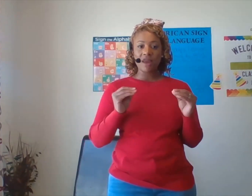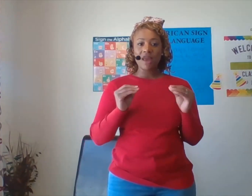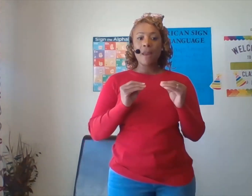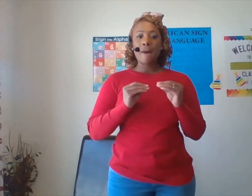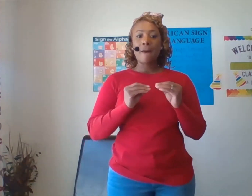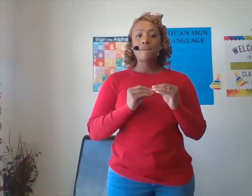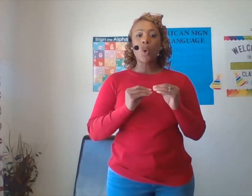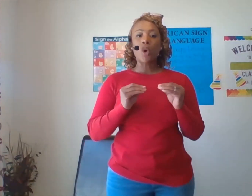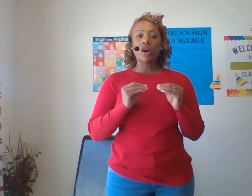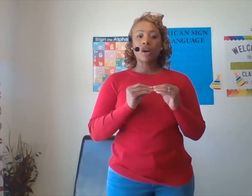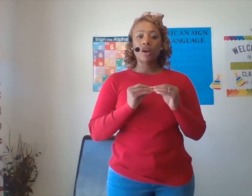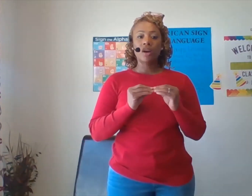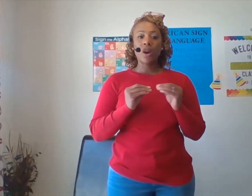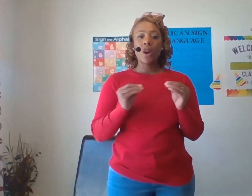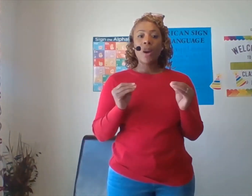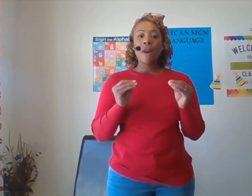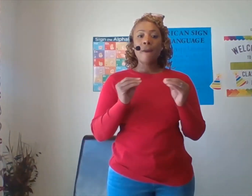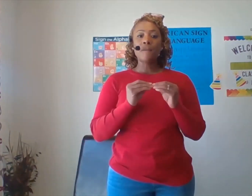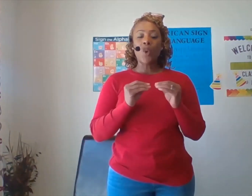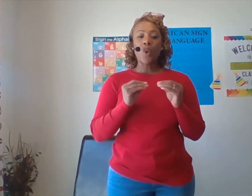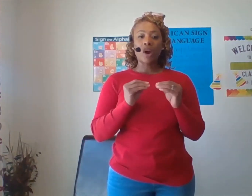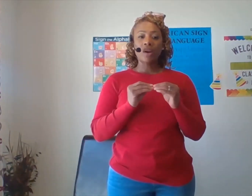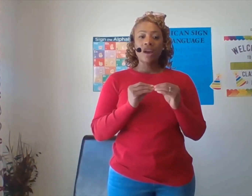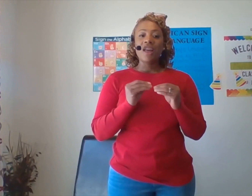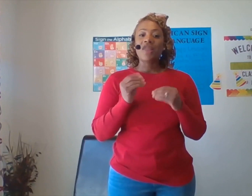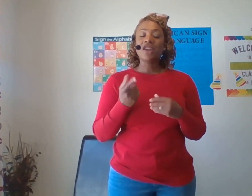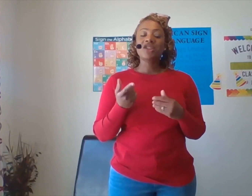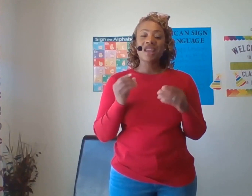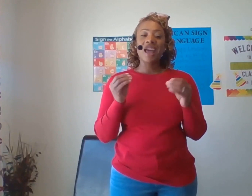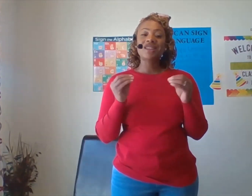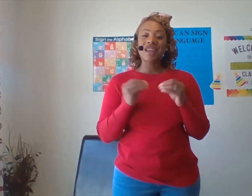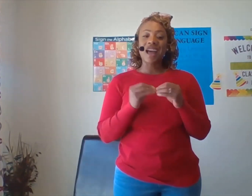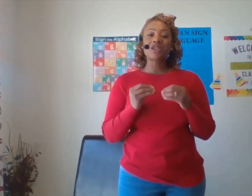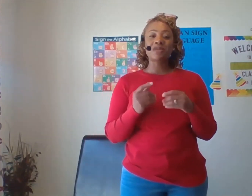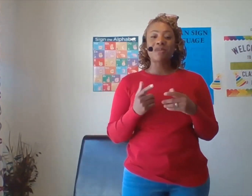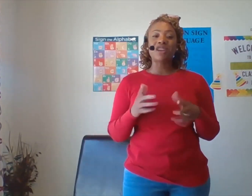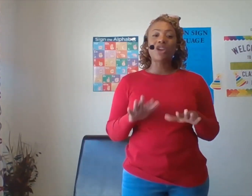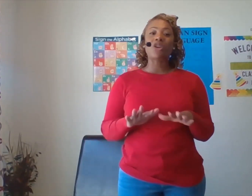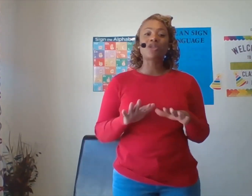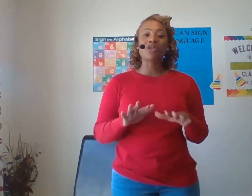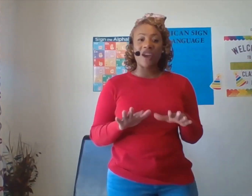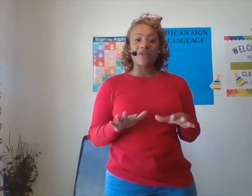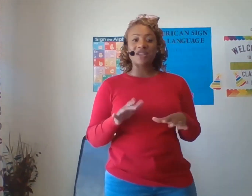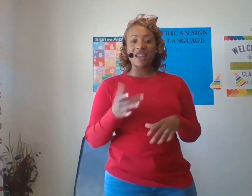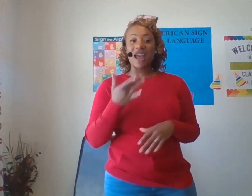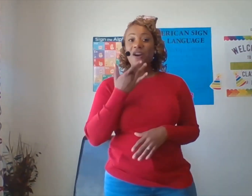more MORE that's that's not used to be my daughter's favorite style her